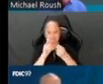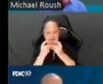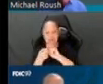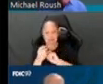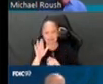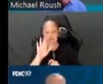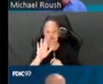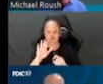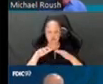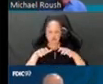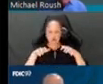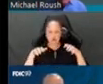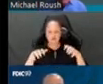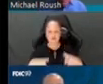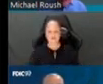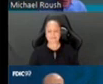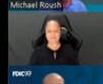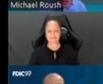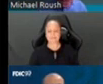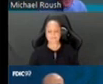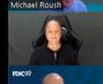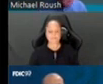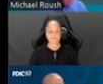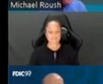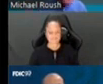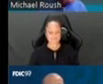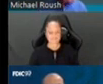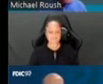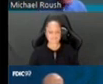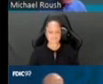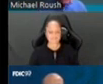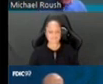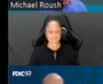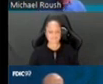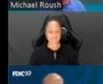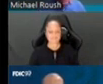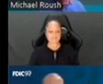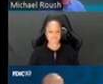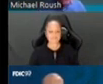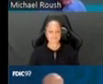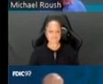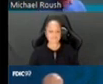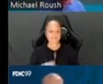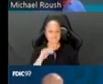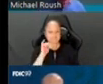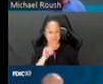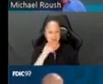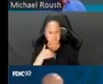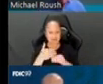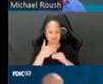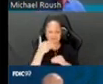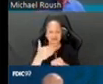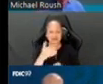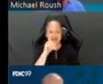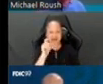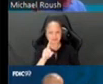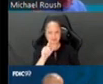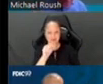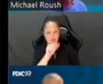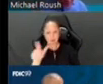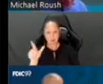Michael Roush>> Great. That was the next question. Do you have to do all of the modules? Thank